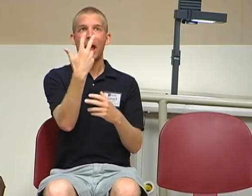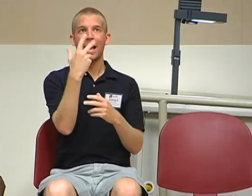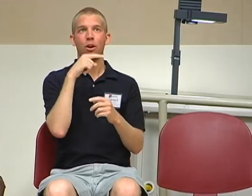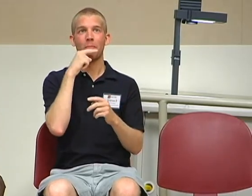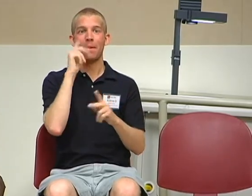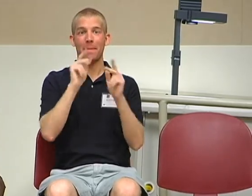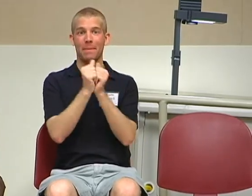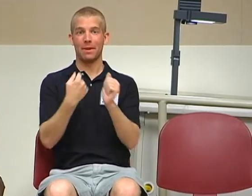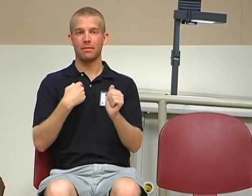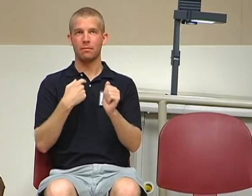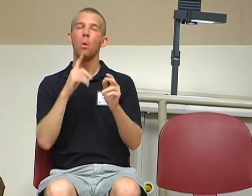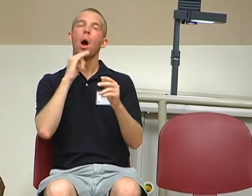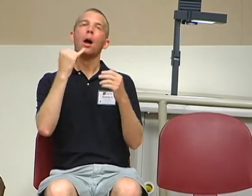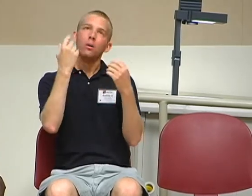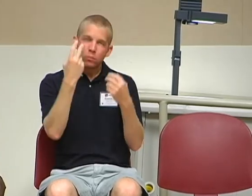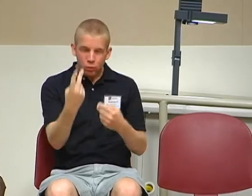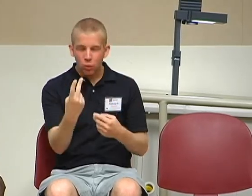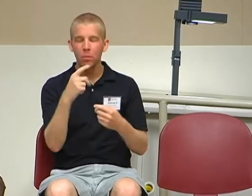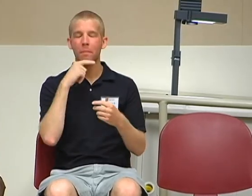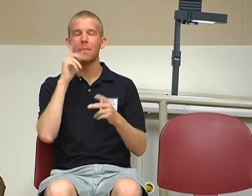with me and there were three hearing people and myself.